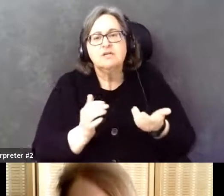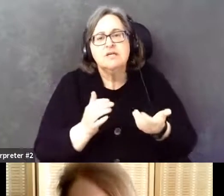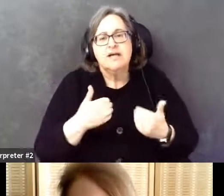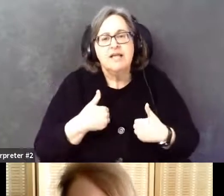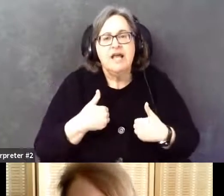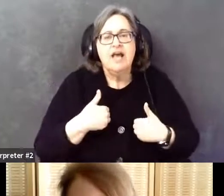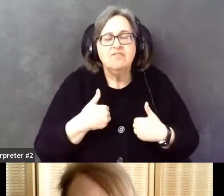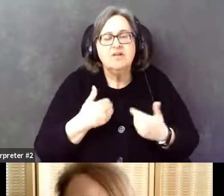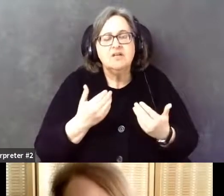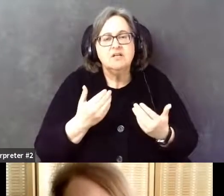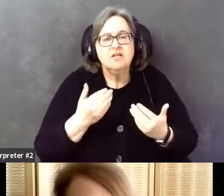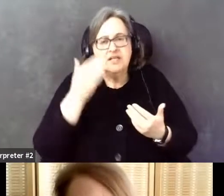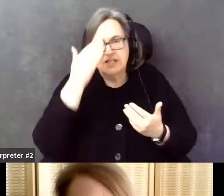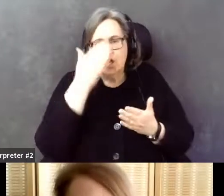of what might be in the works